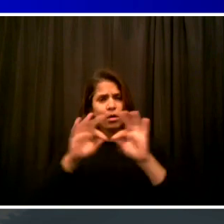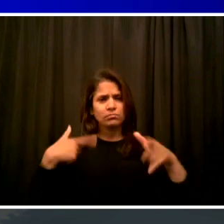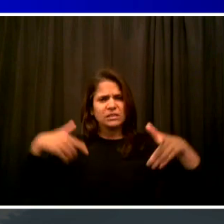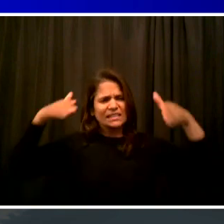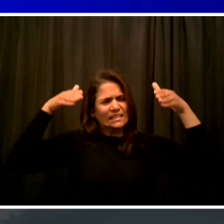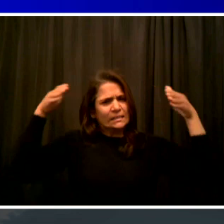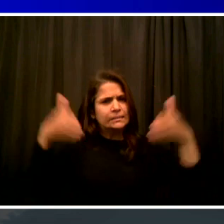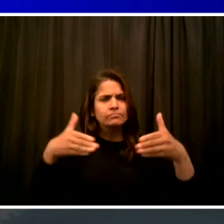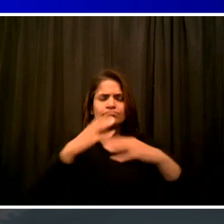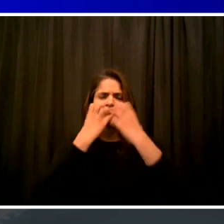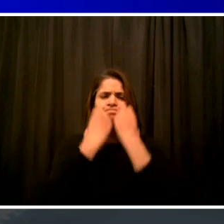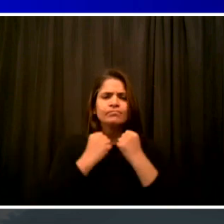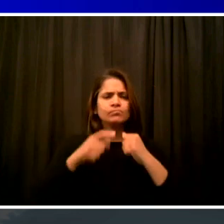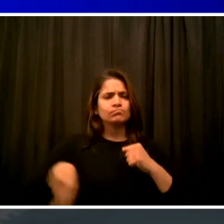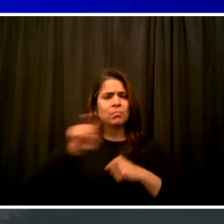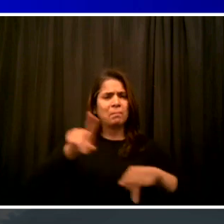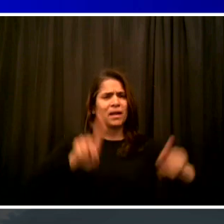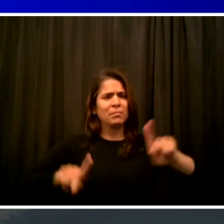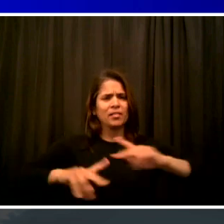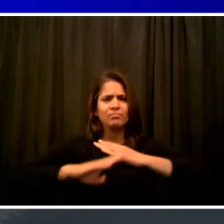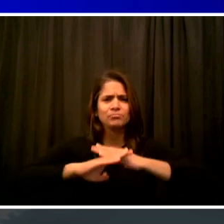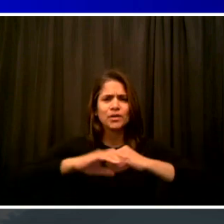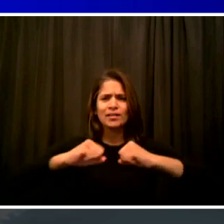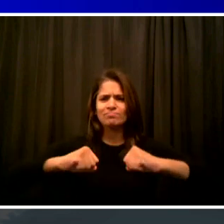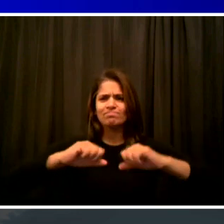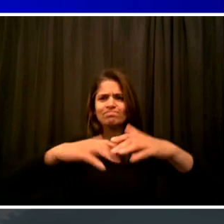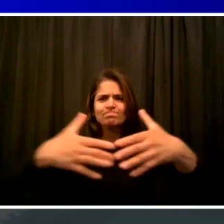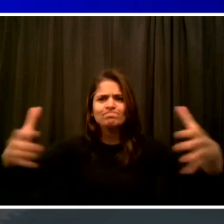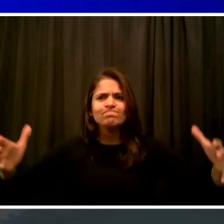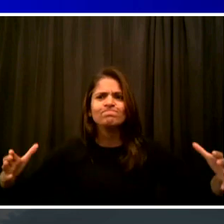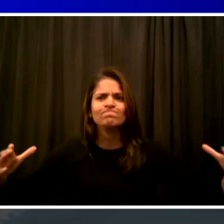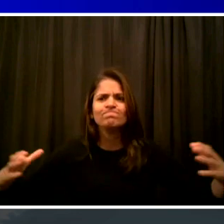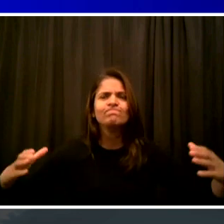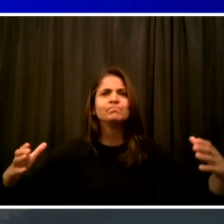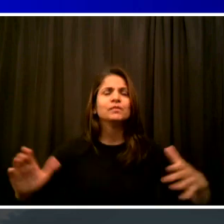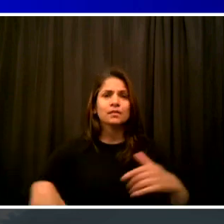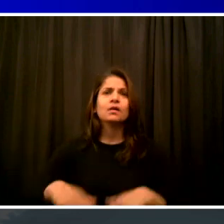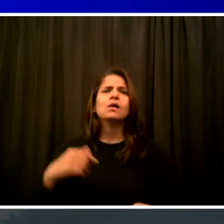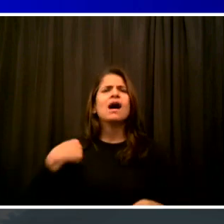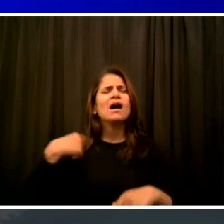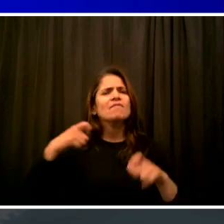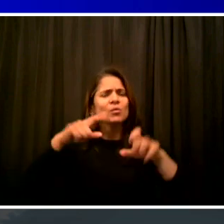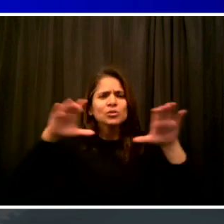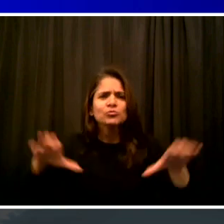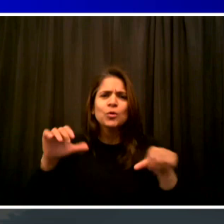WEL L,ITAL L COMES BACK TO, WH ENIT COM ES BACK TO PROTECTING PEOPLE, OUR